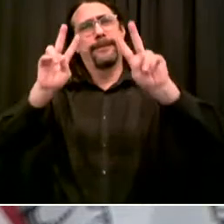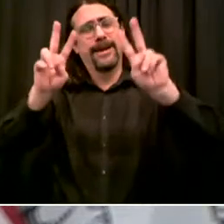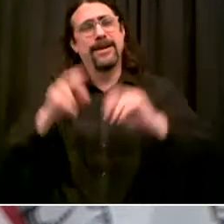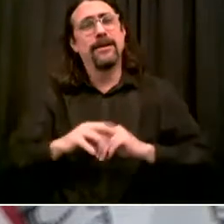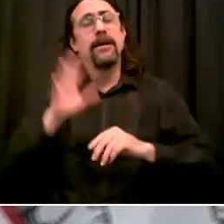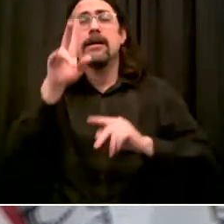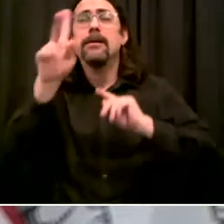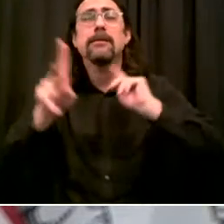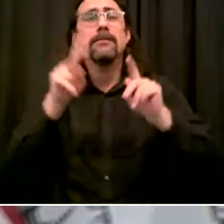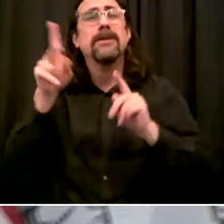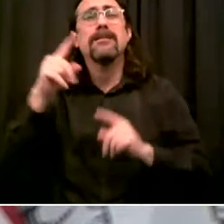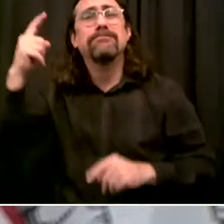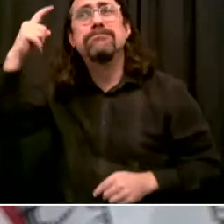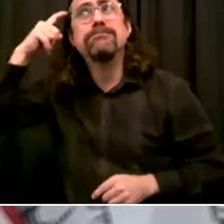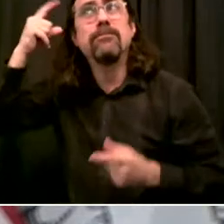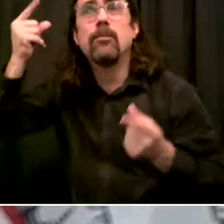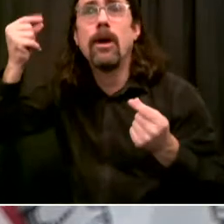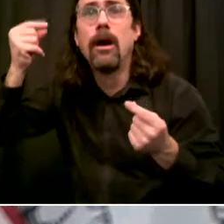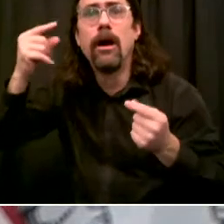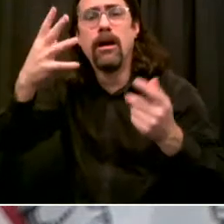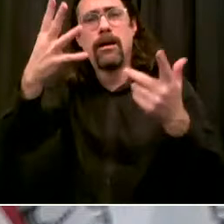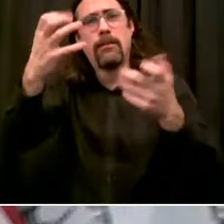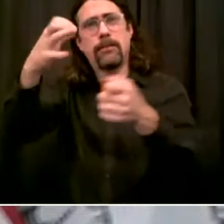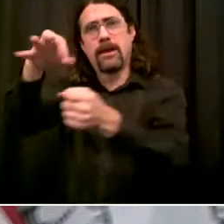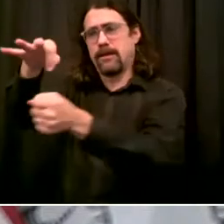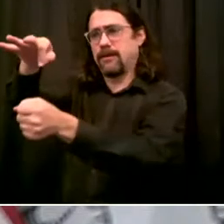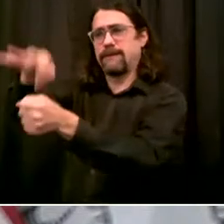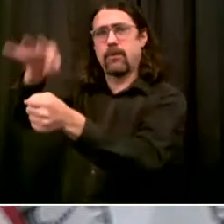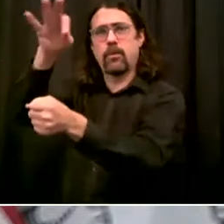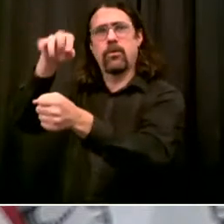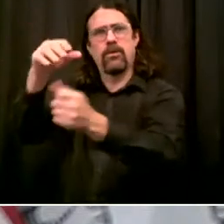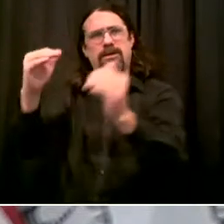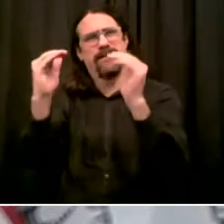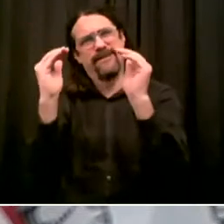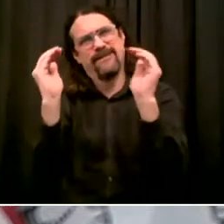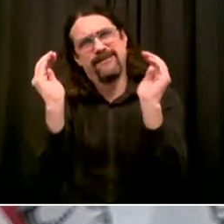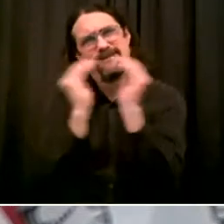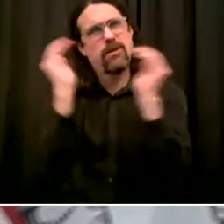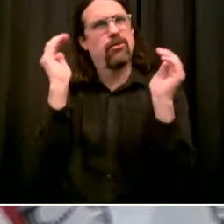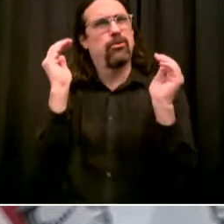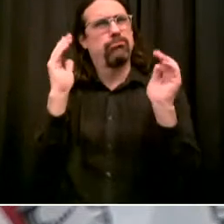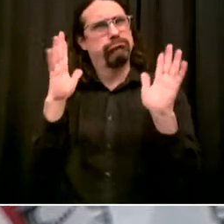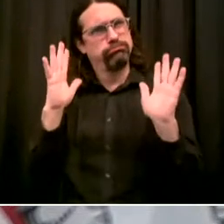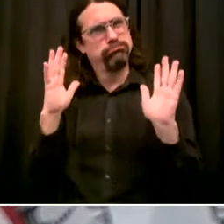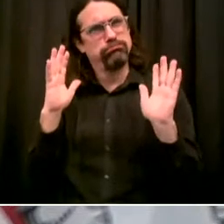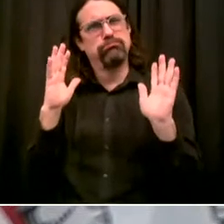. THEY WANT TO KNOW THE RESULTS